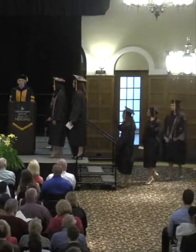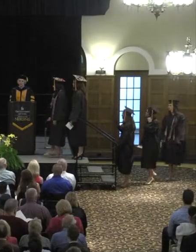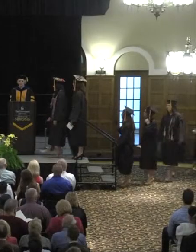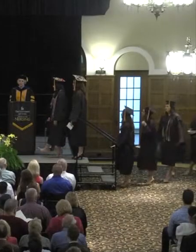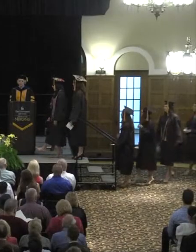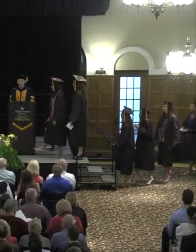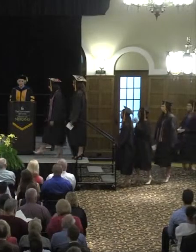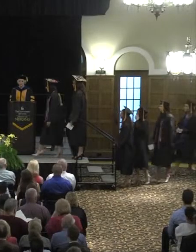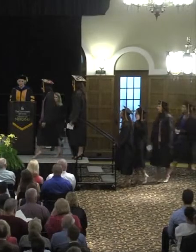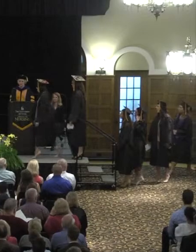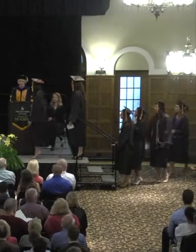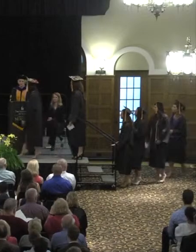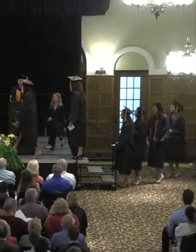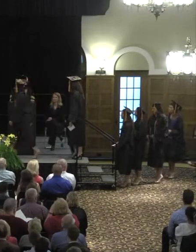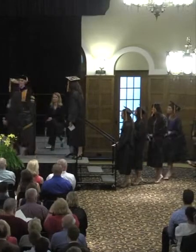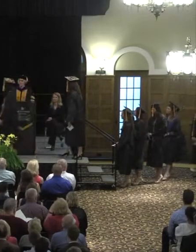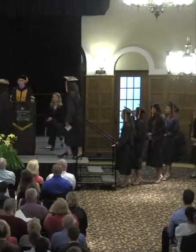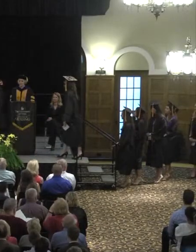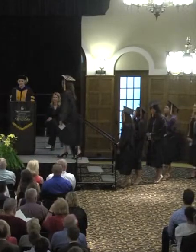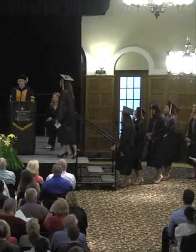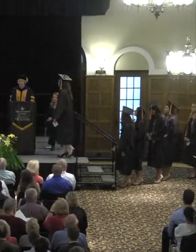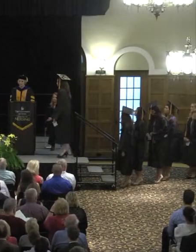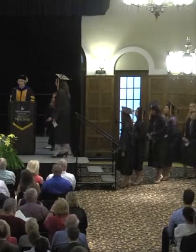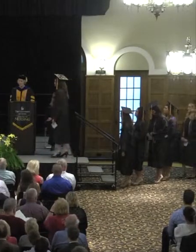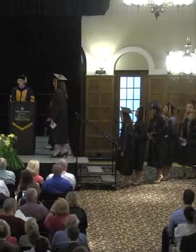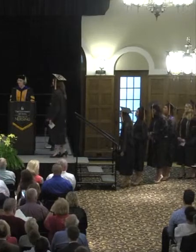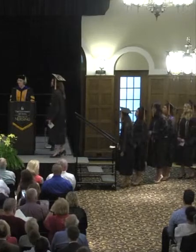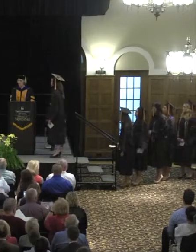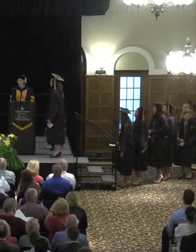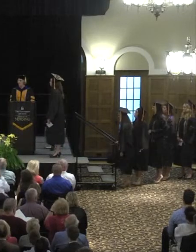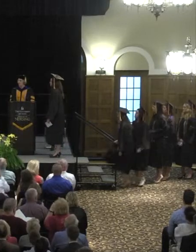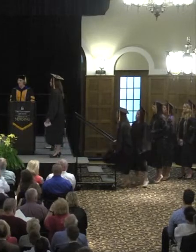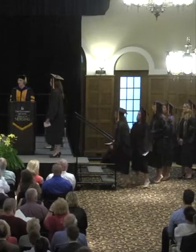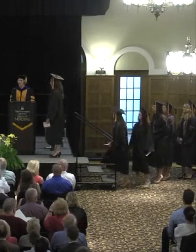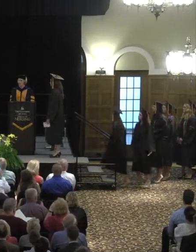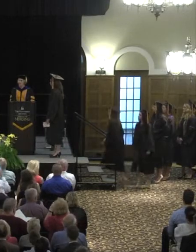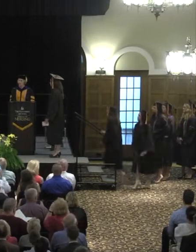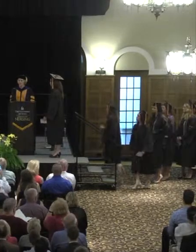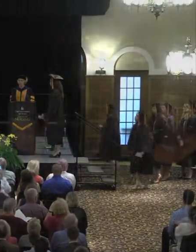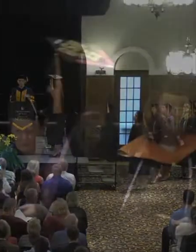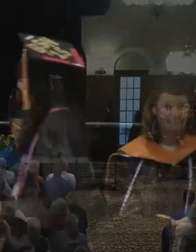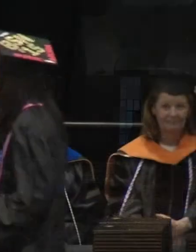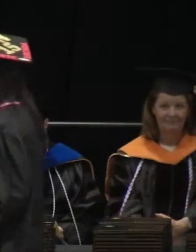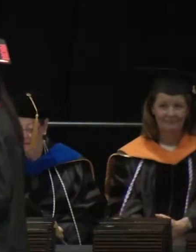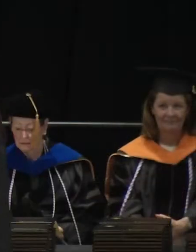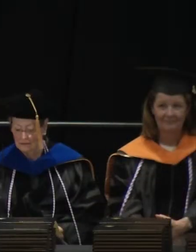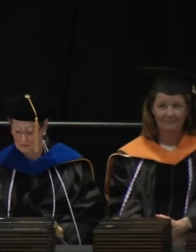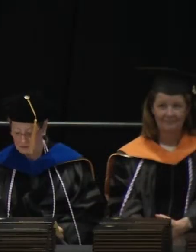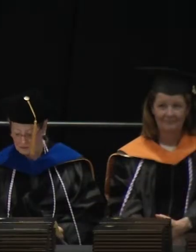Brenda Rocha, BSN, Bachelor of Science in Nursing, with Honors.